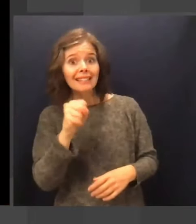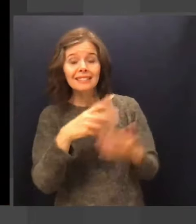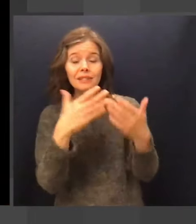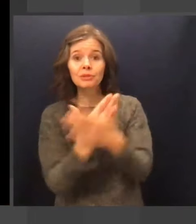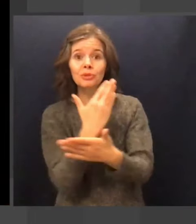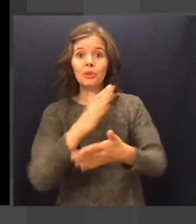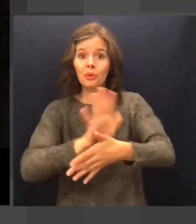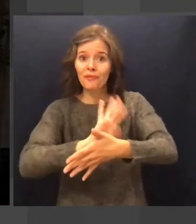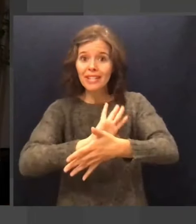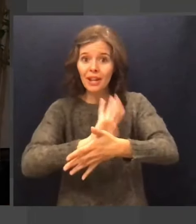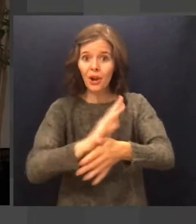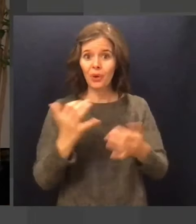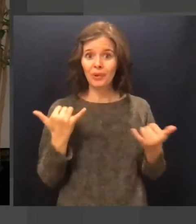FIGHTER.